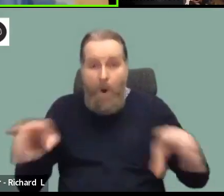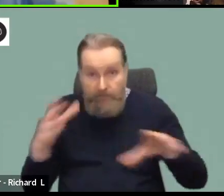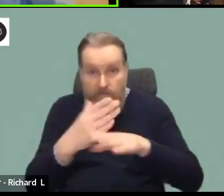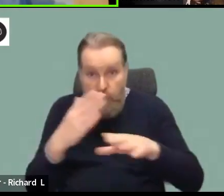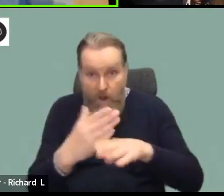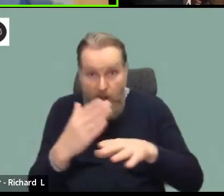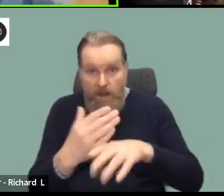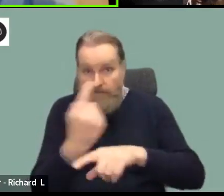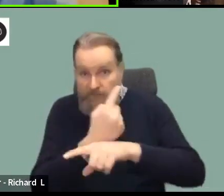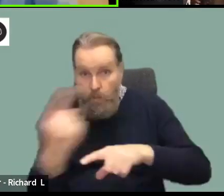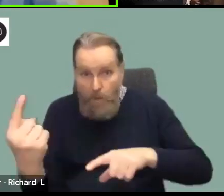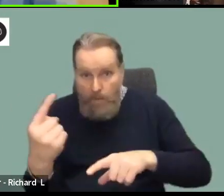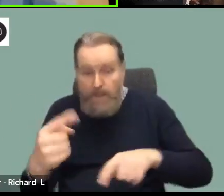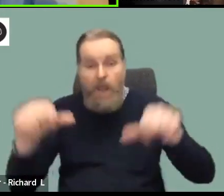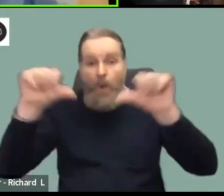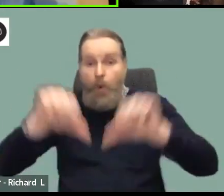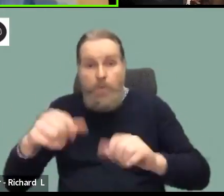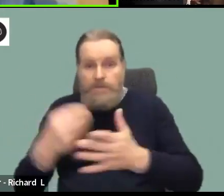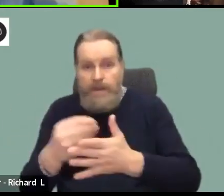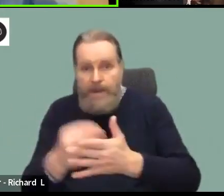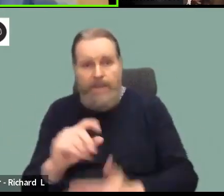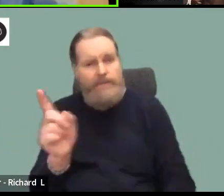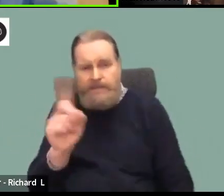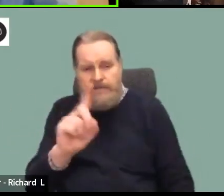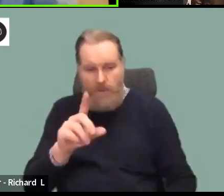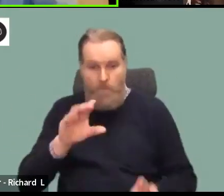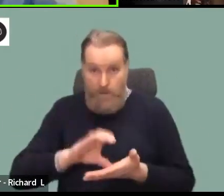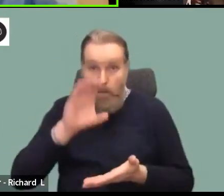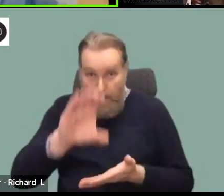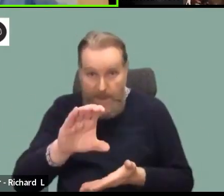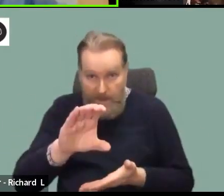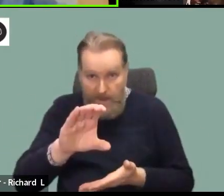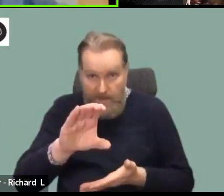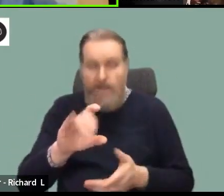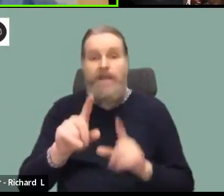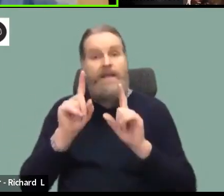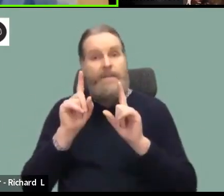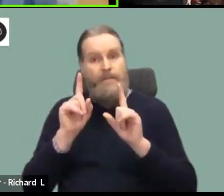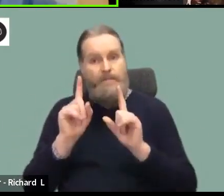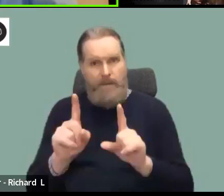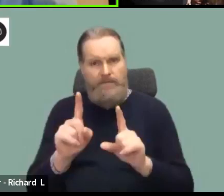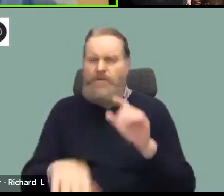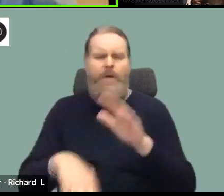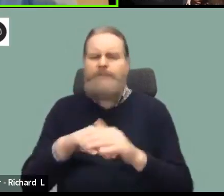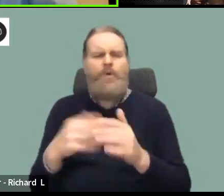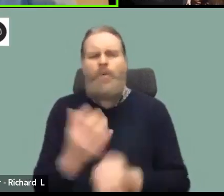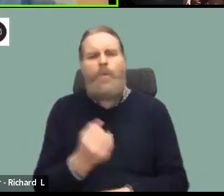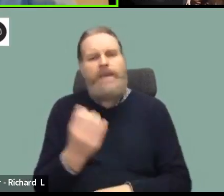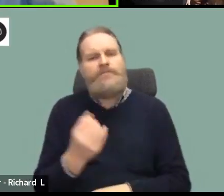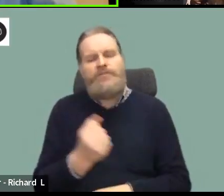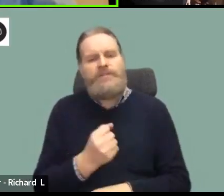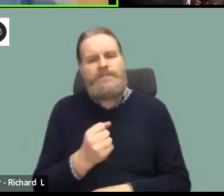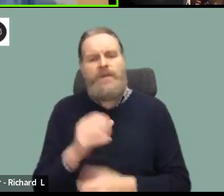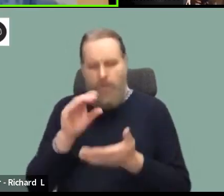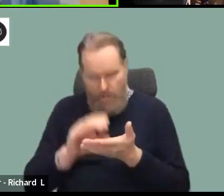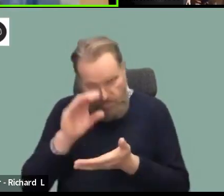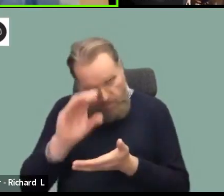action at some point. nt in the next six months nt in the next six months now in the next six months. No Union in the UK. has the has the ability to come has the ability to cover for wages has the ability to cover for